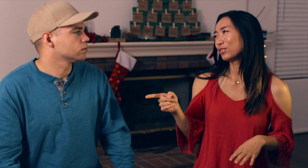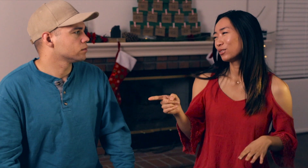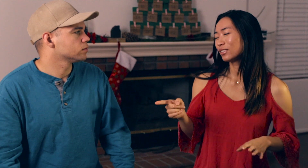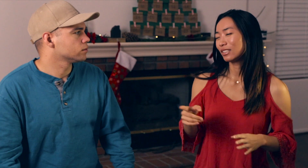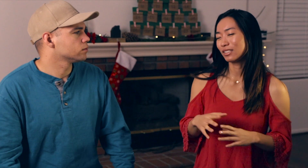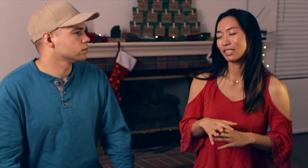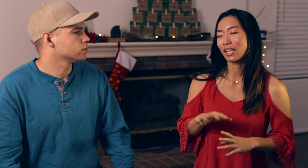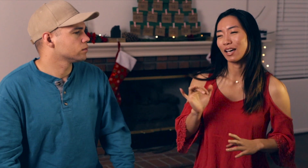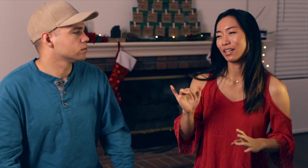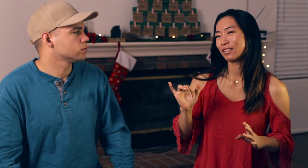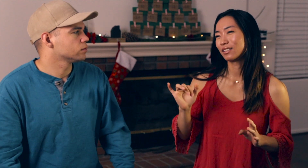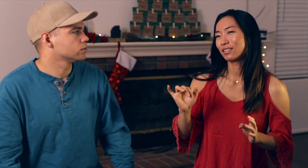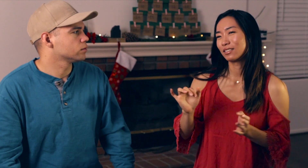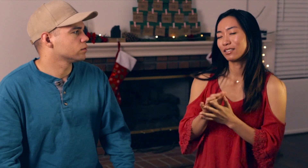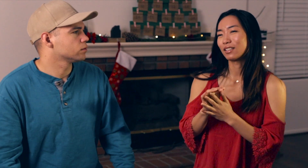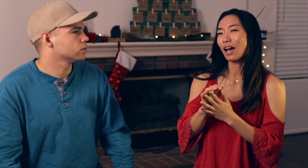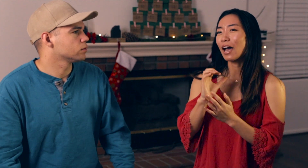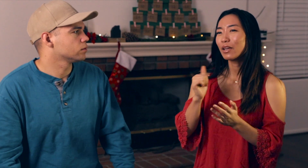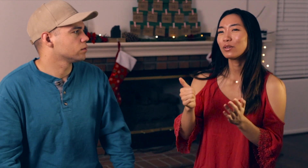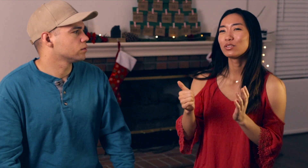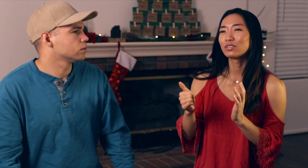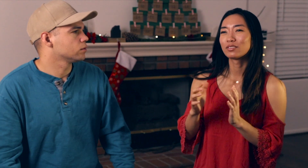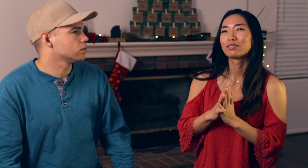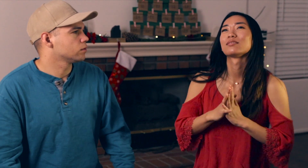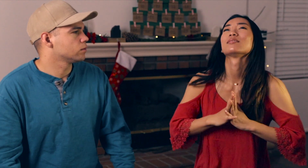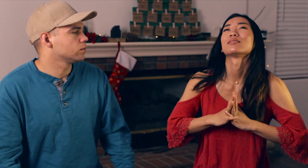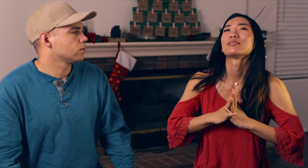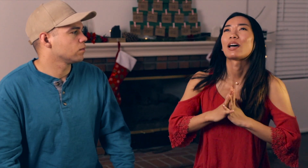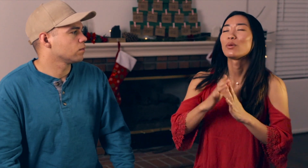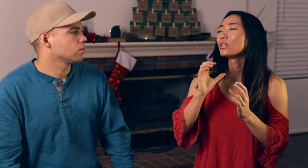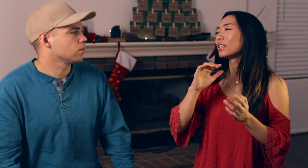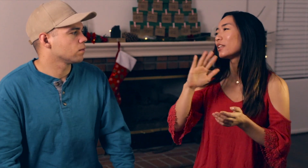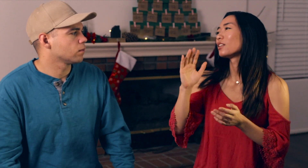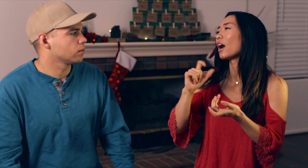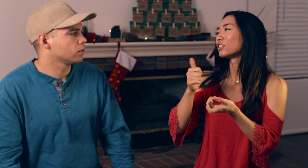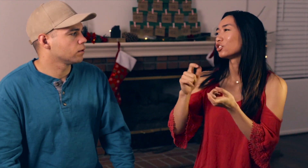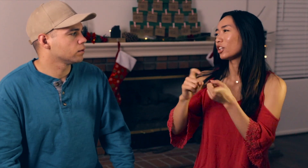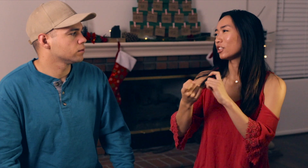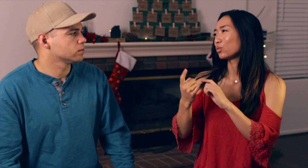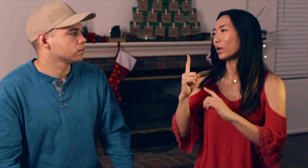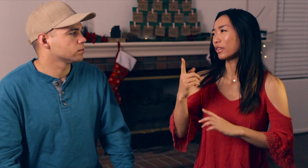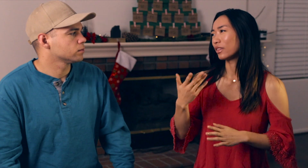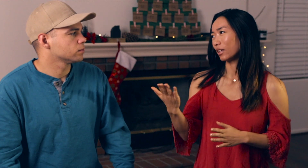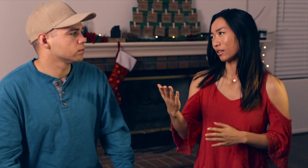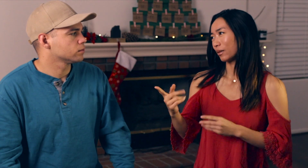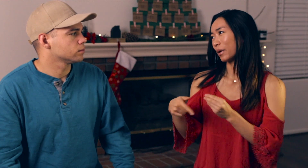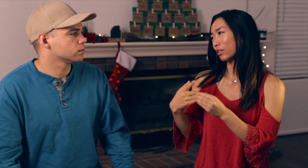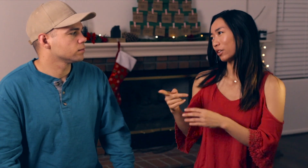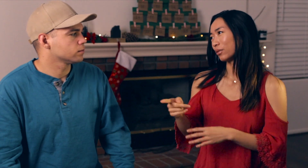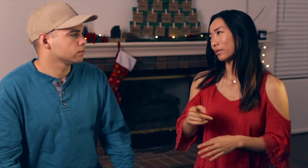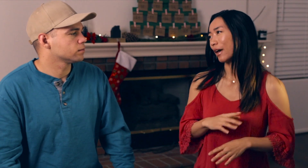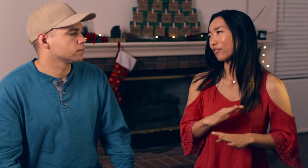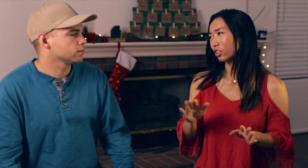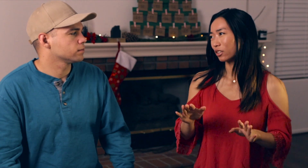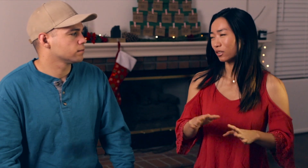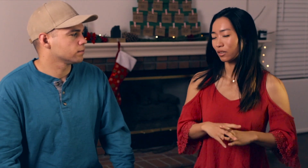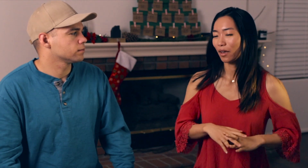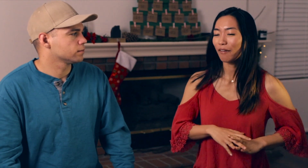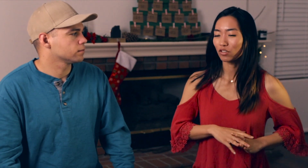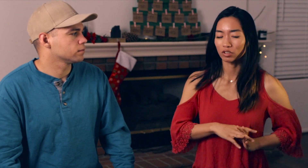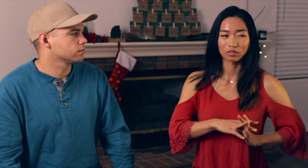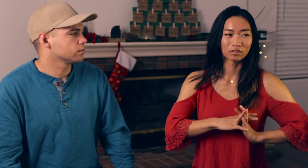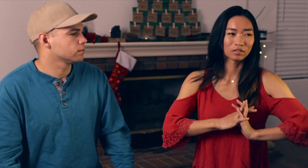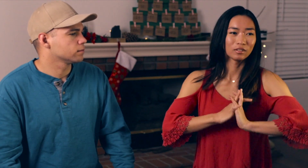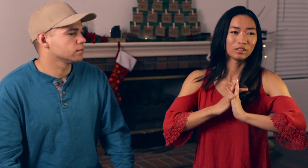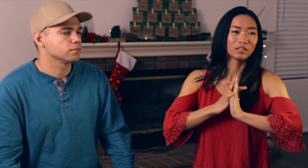that I would not change one thing ever